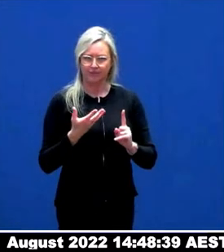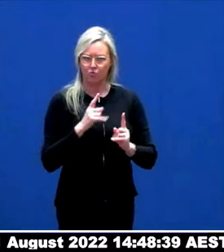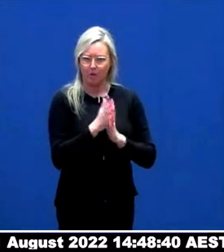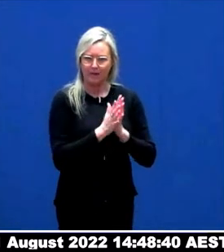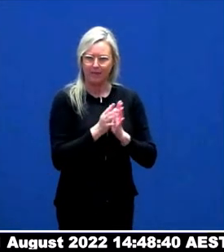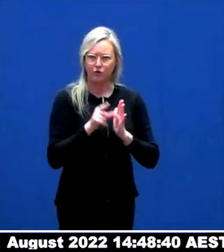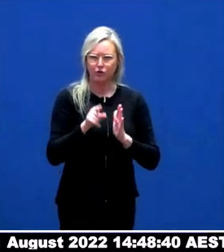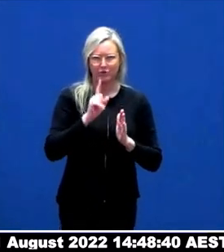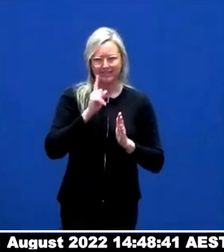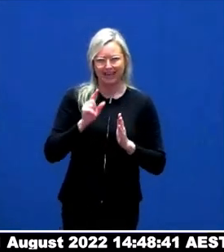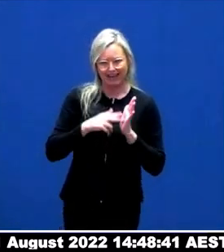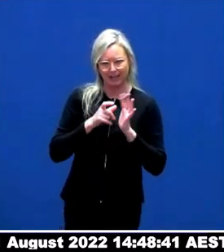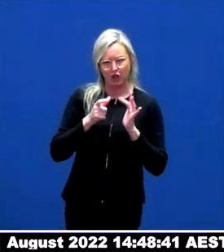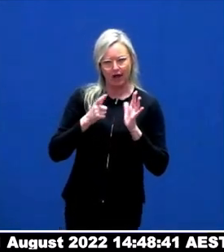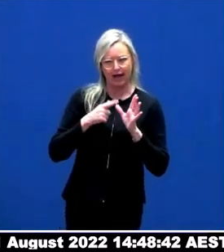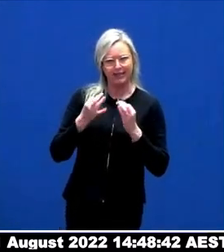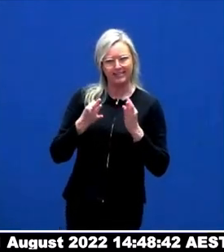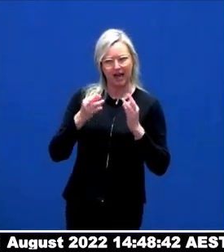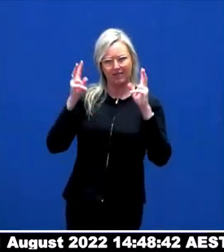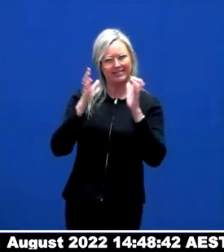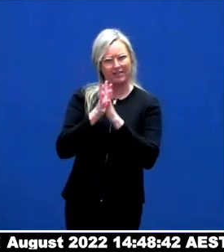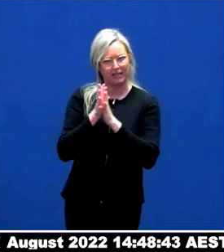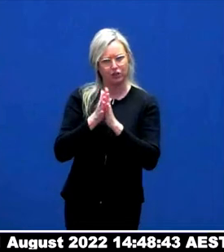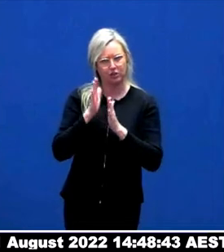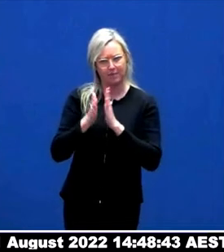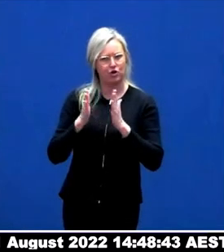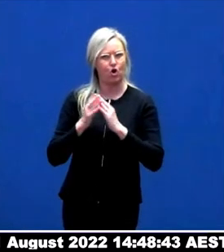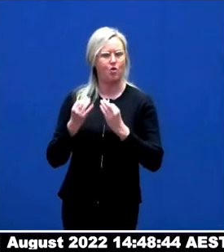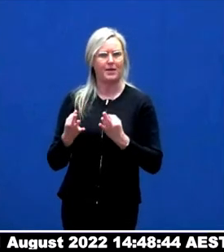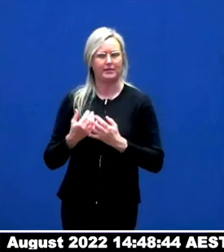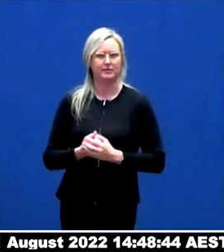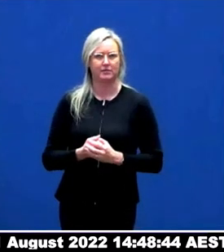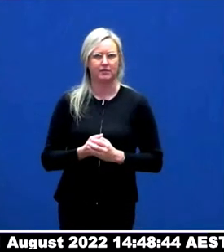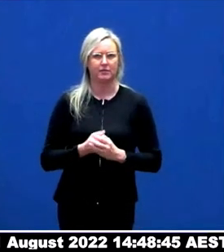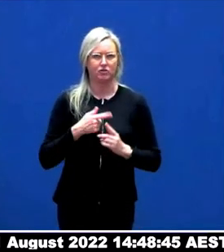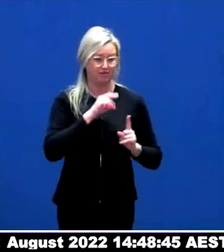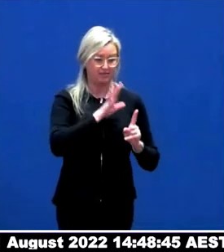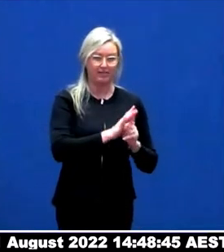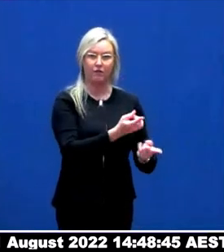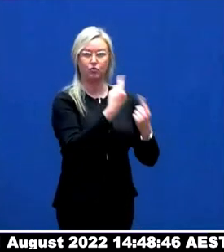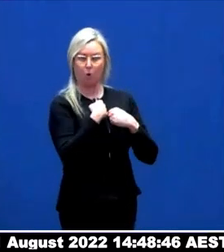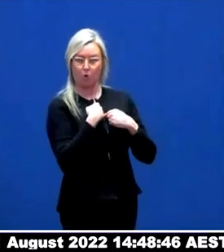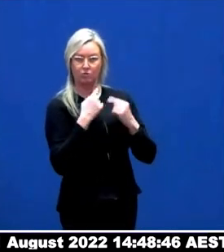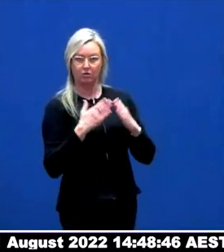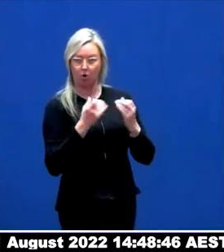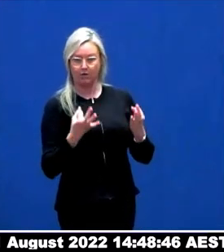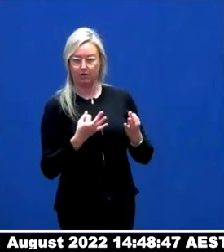So evidence of a history of accessing crisis services.